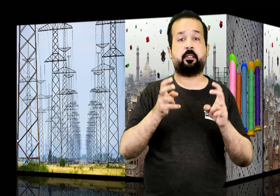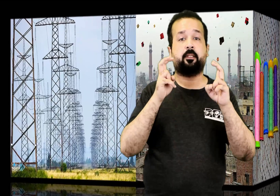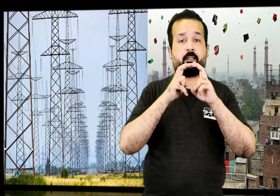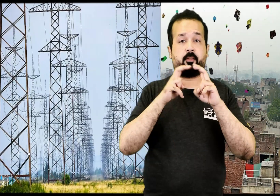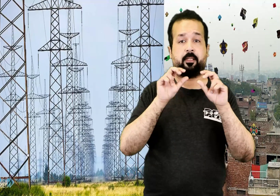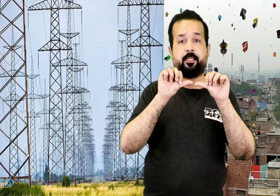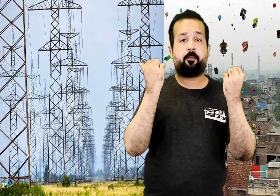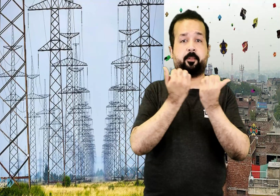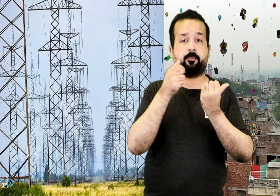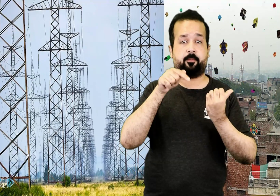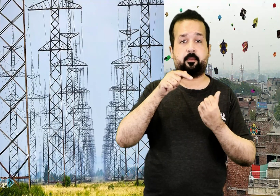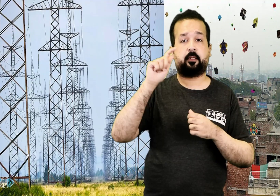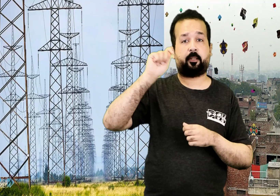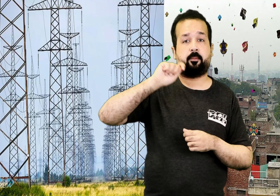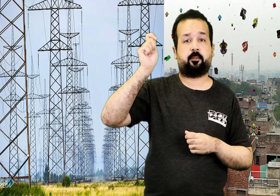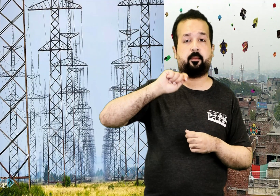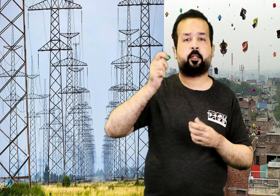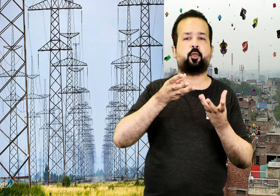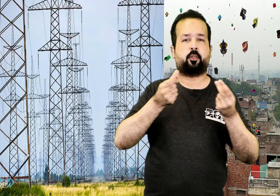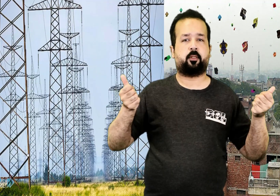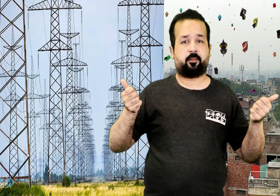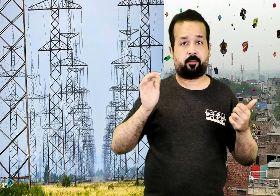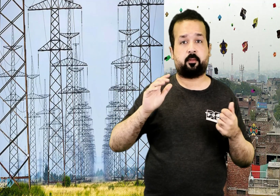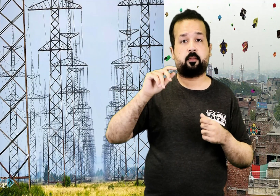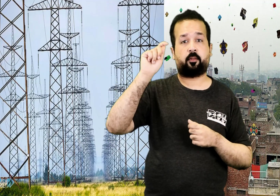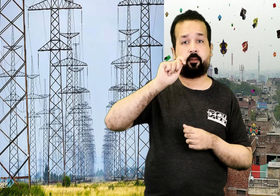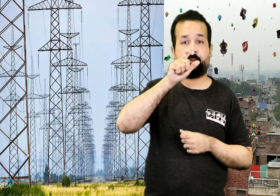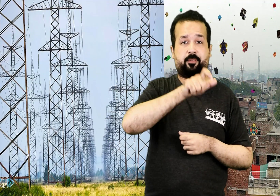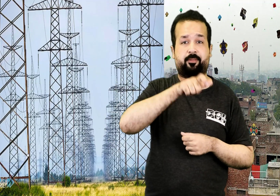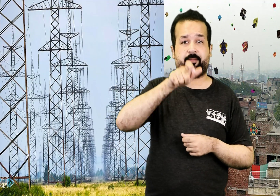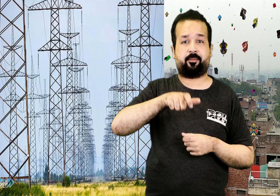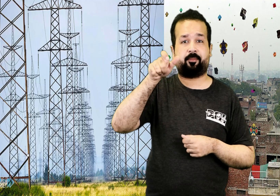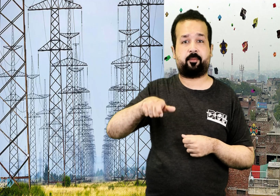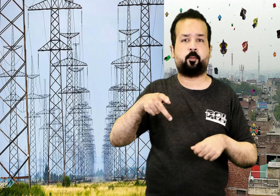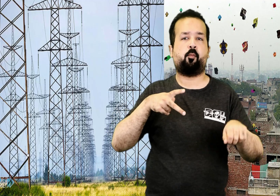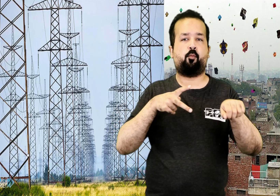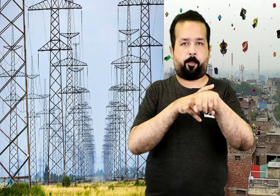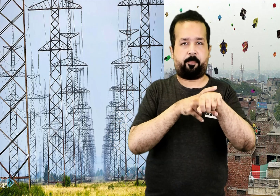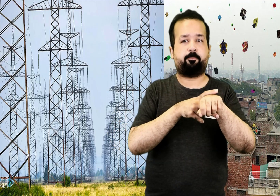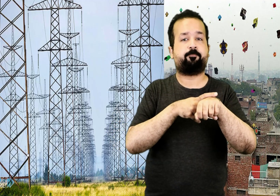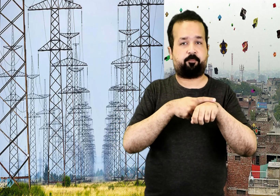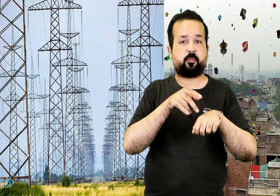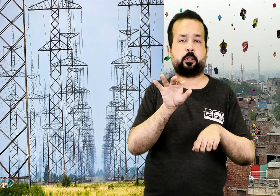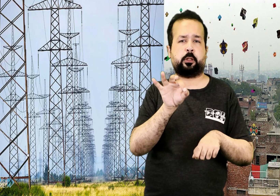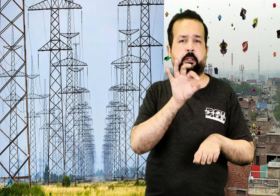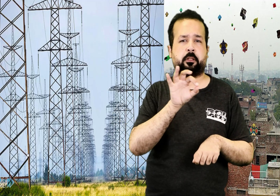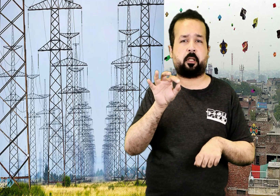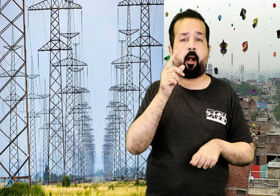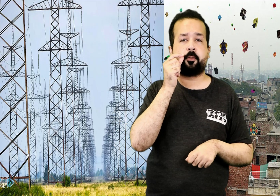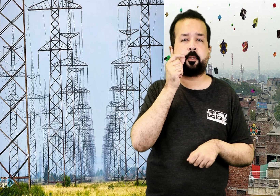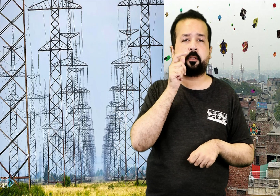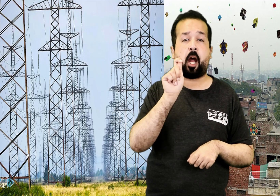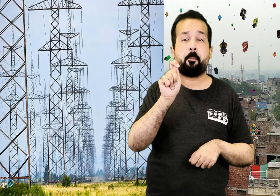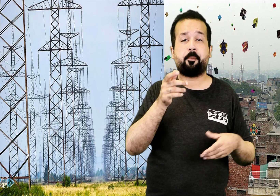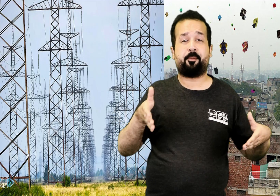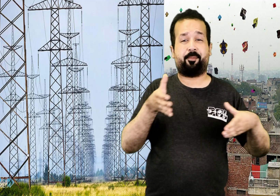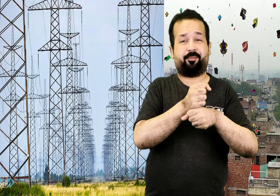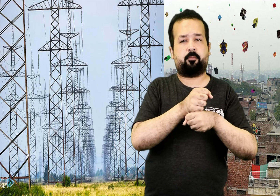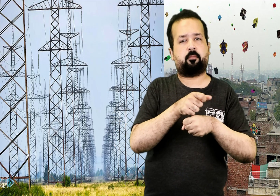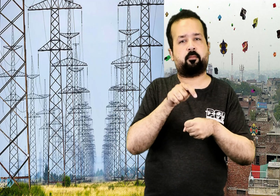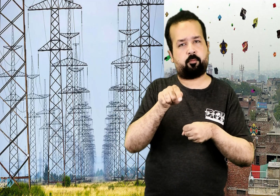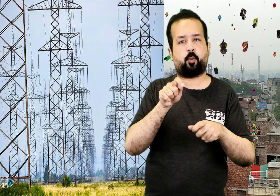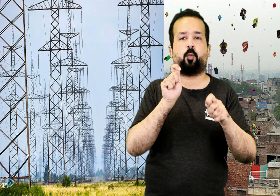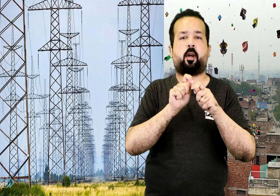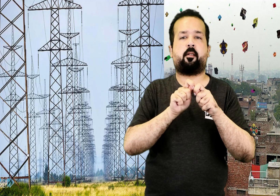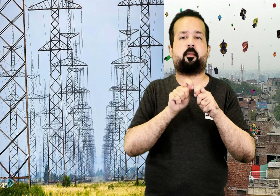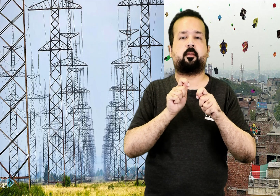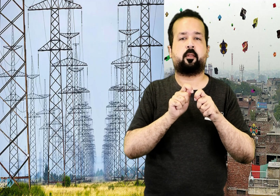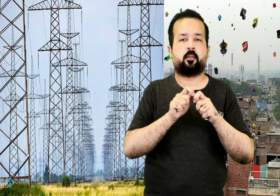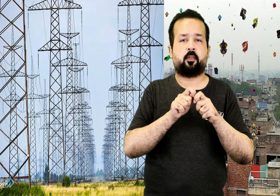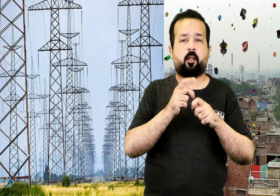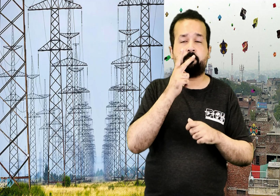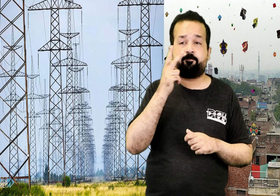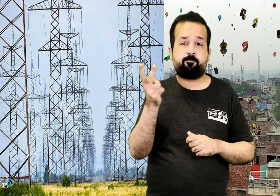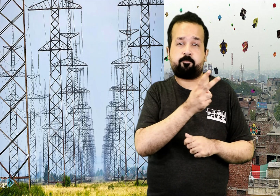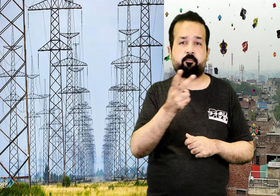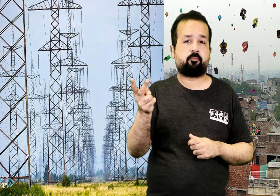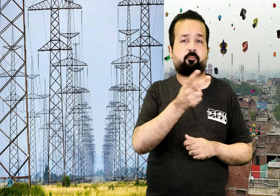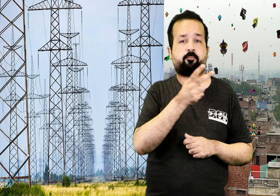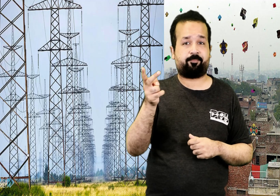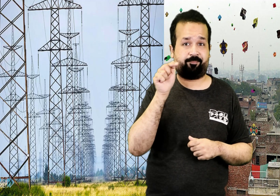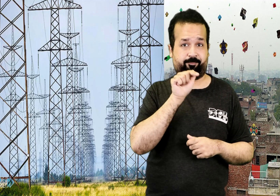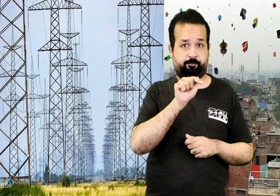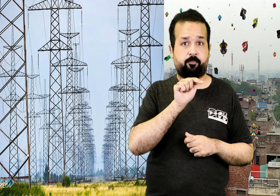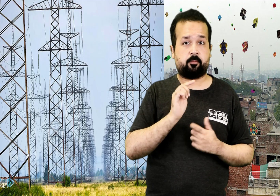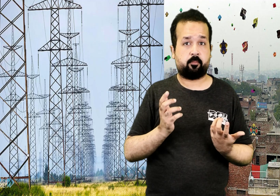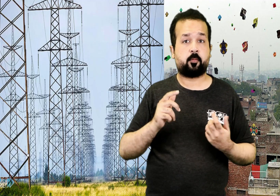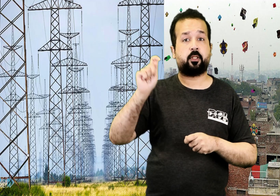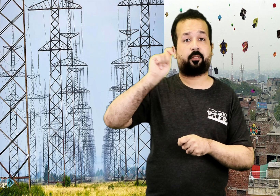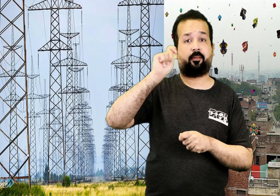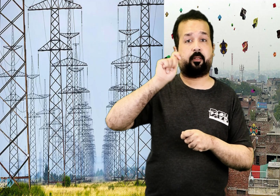LESCO has formed special teams to track down kite fliers and eliminate kite flying.